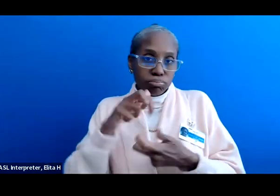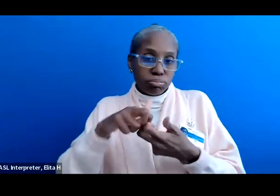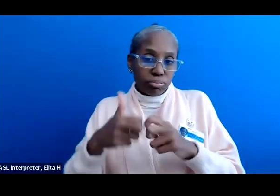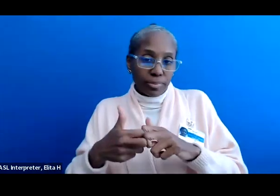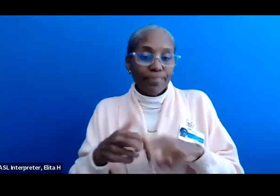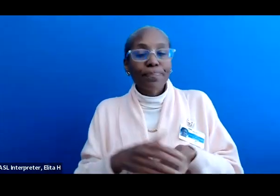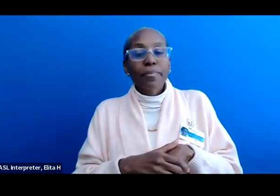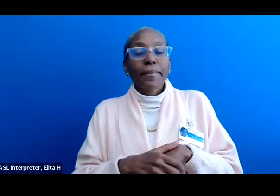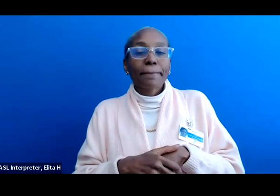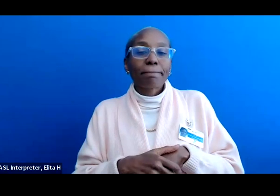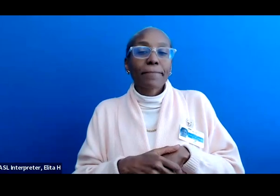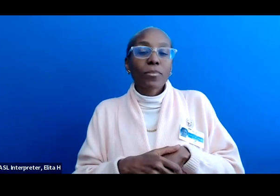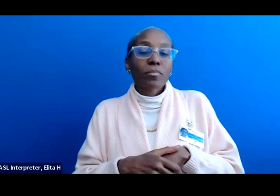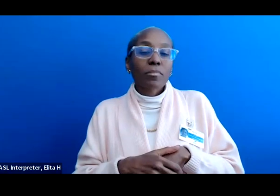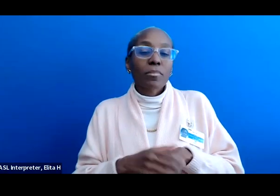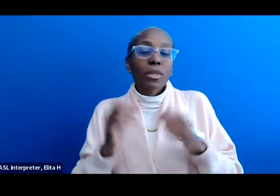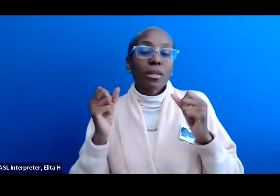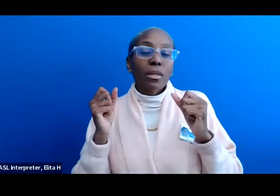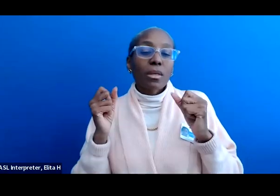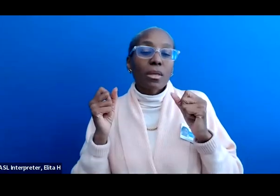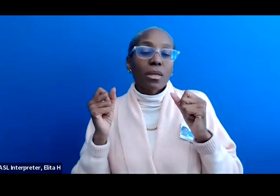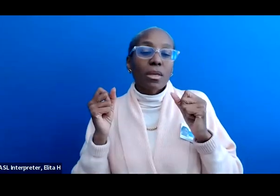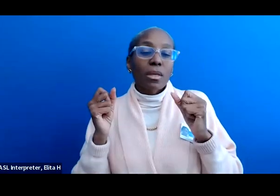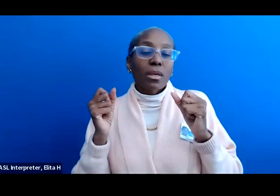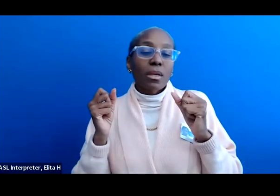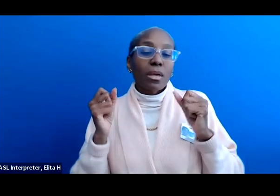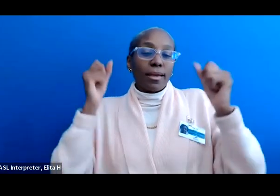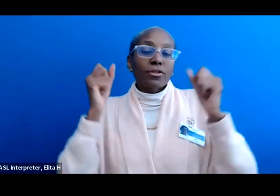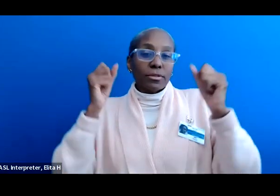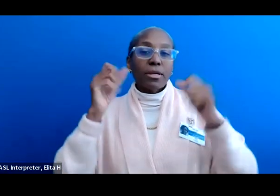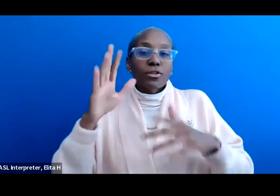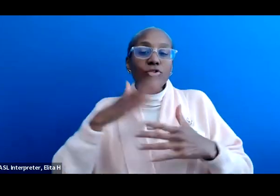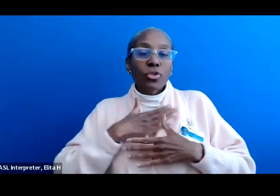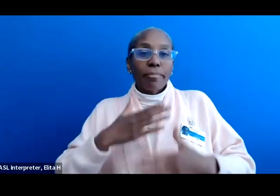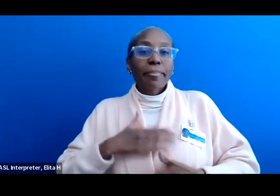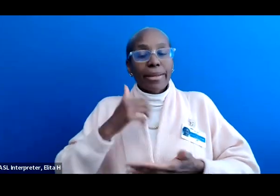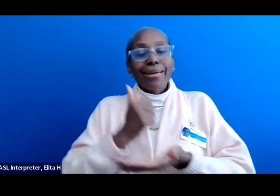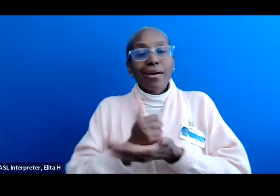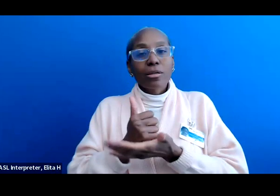Just exercising your body helps that blood flow and that circulation get